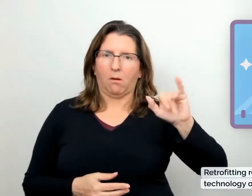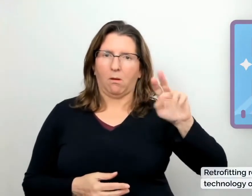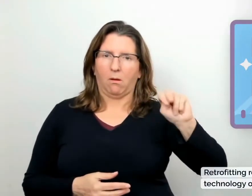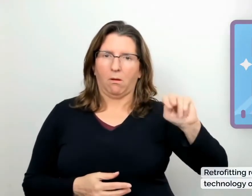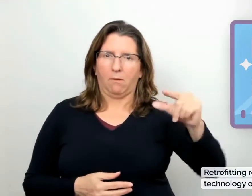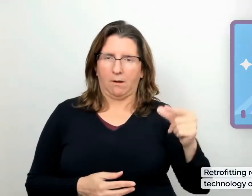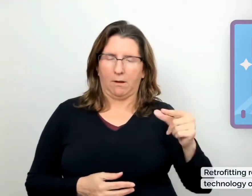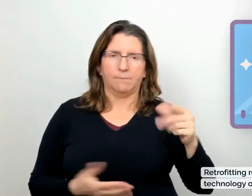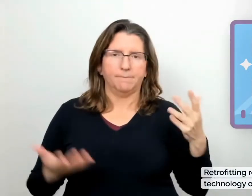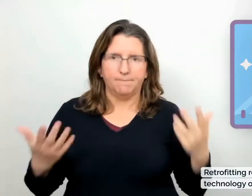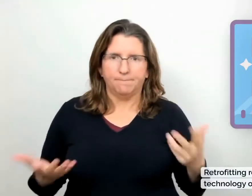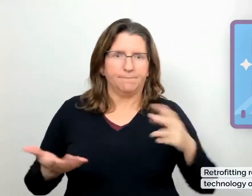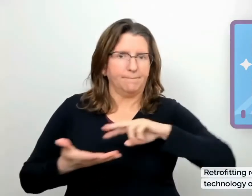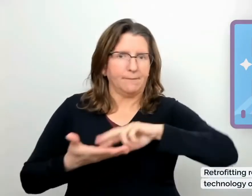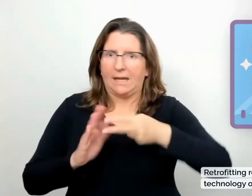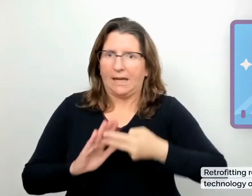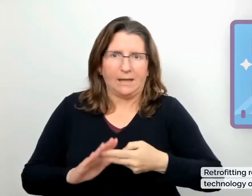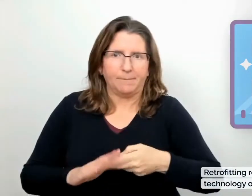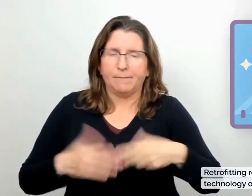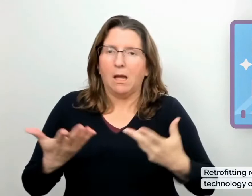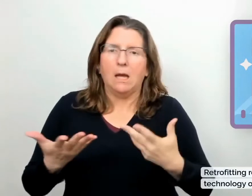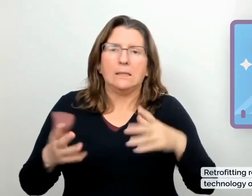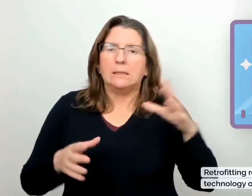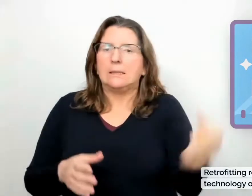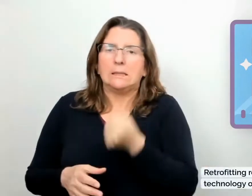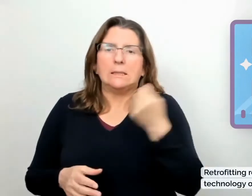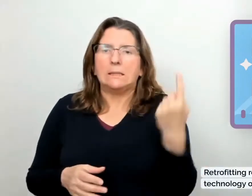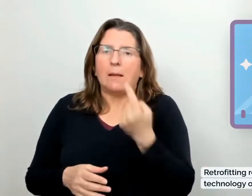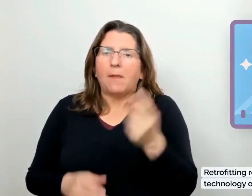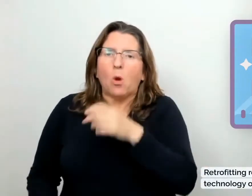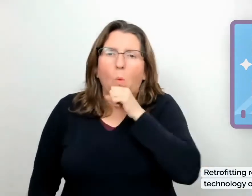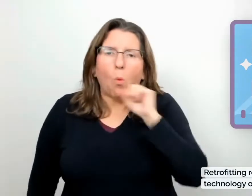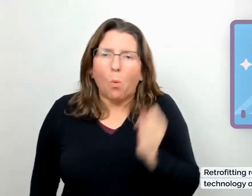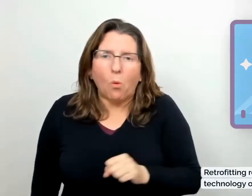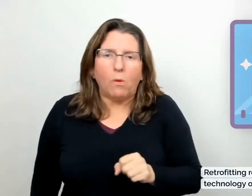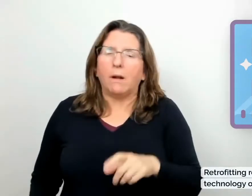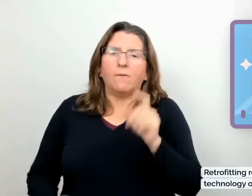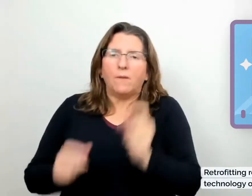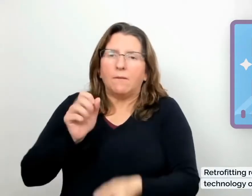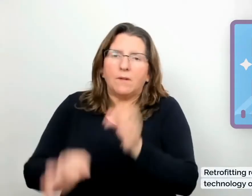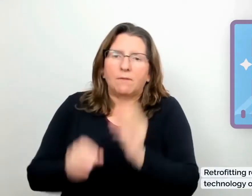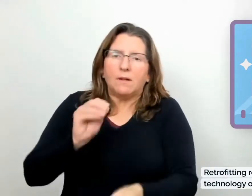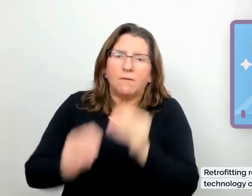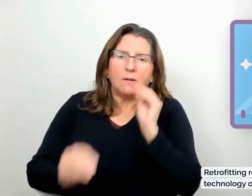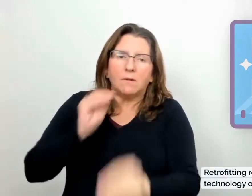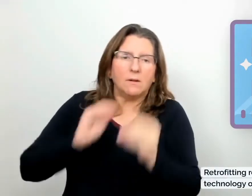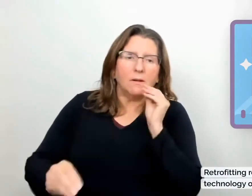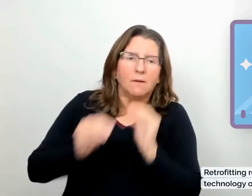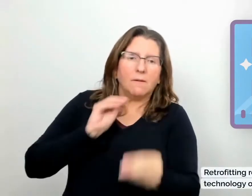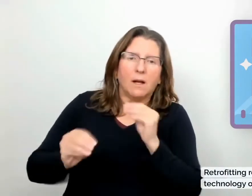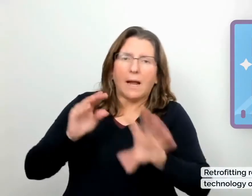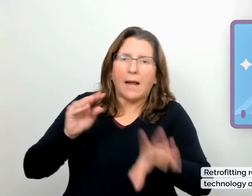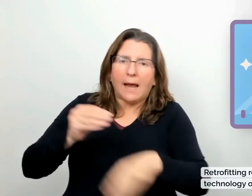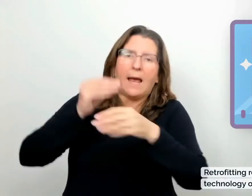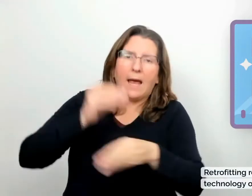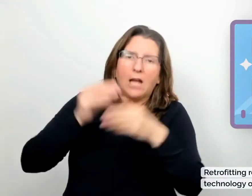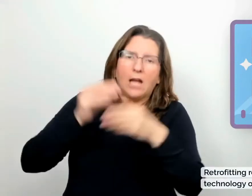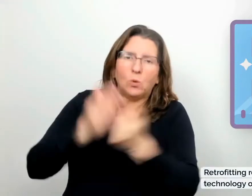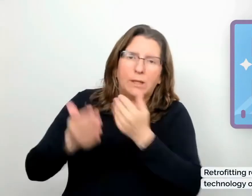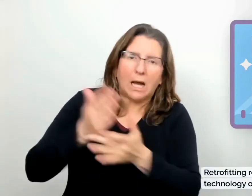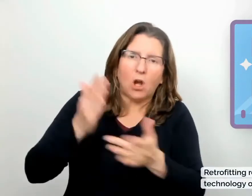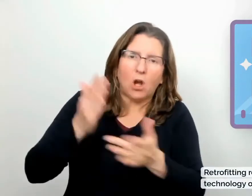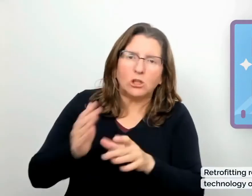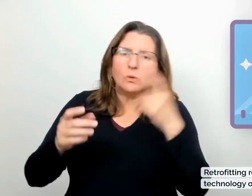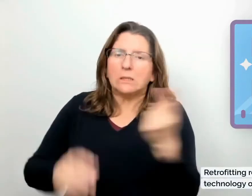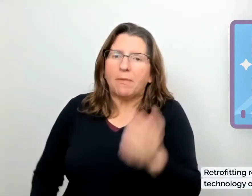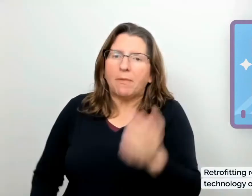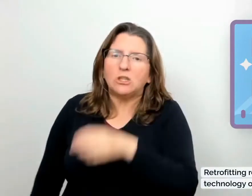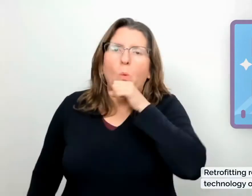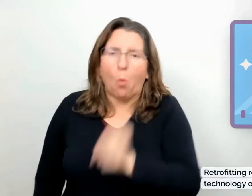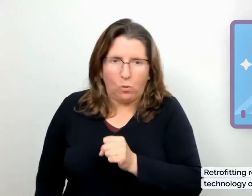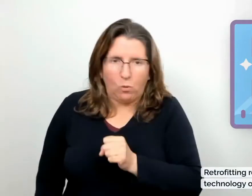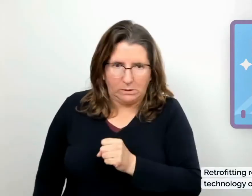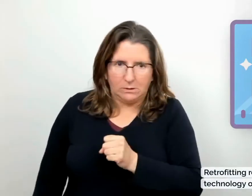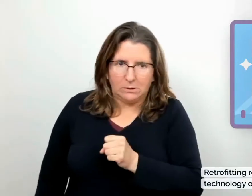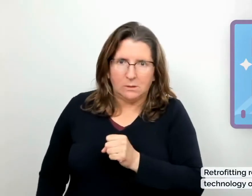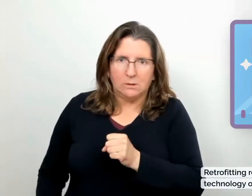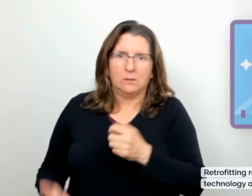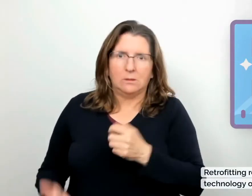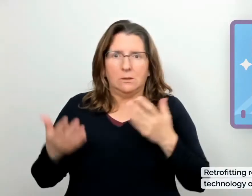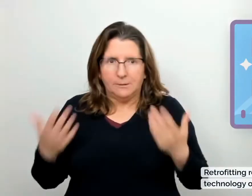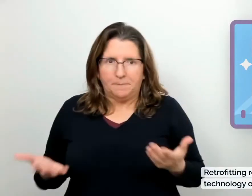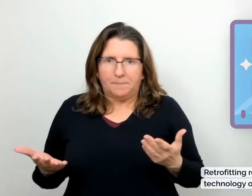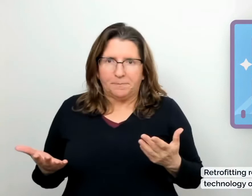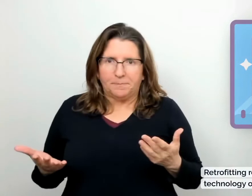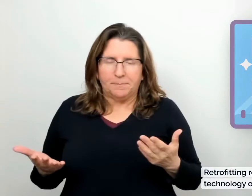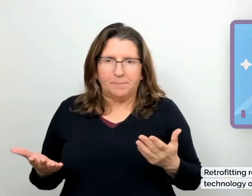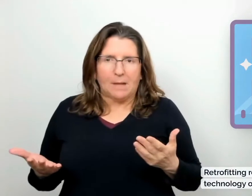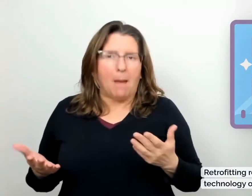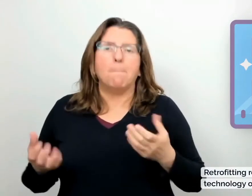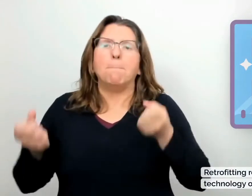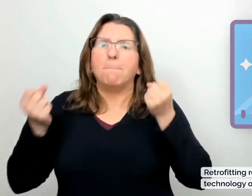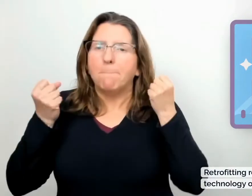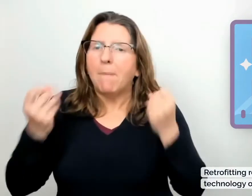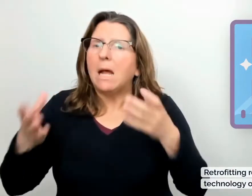Which refers, generally, to upgrading or improving existing structures, or adding technology to older systems.